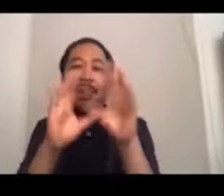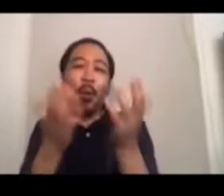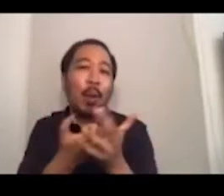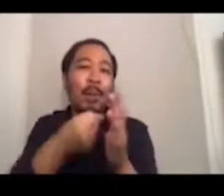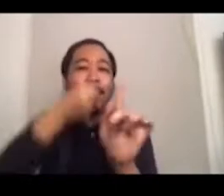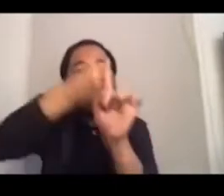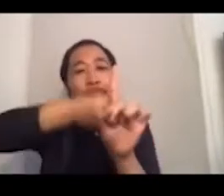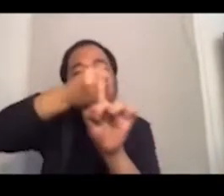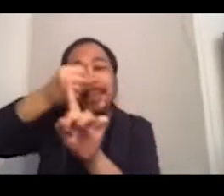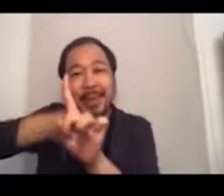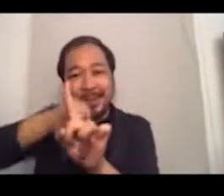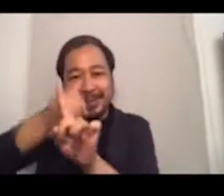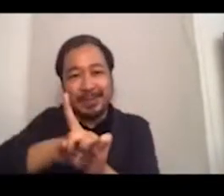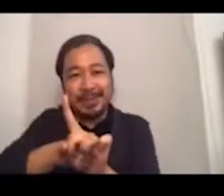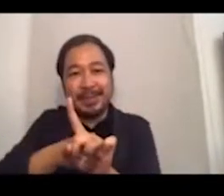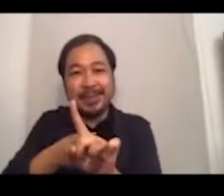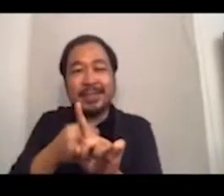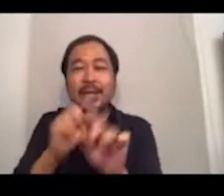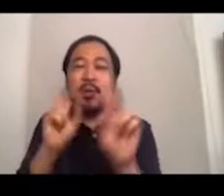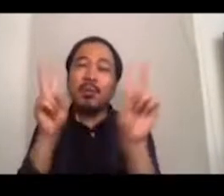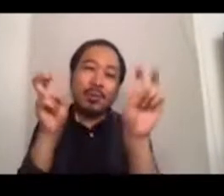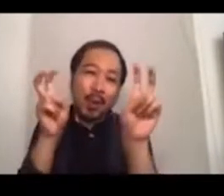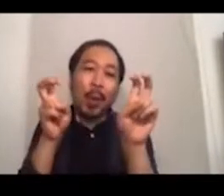I will leave my email in the chat box,